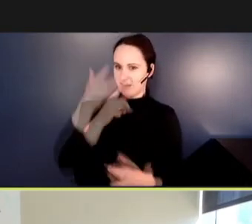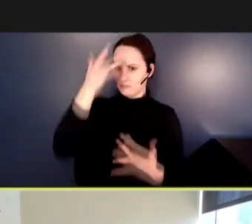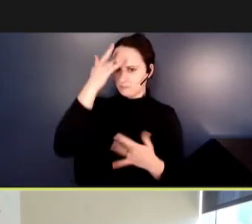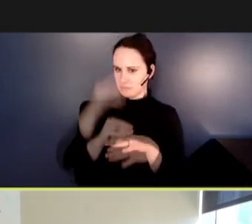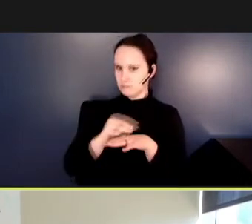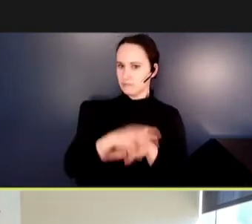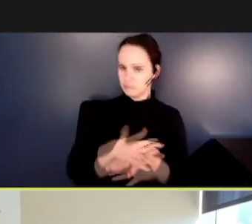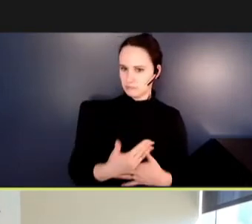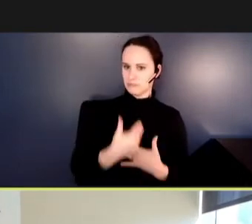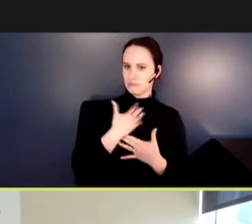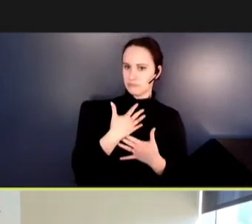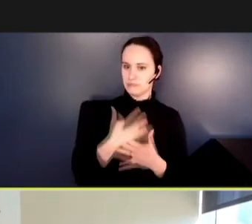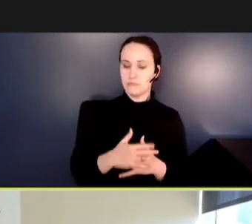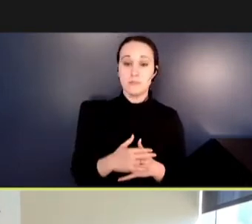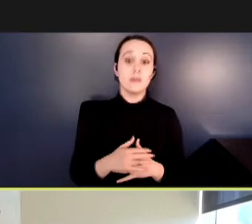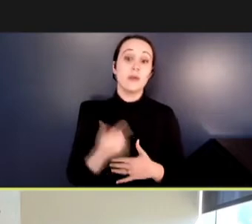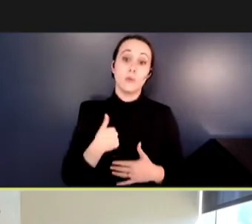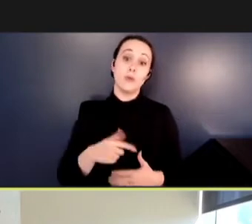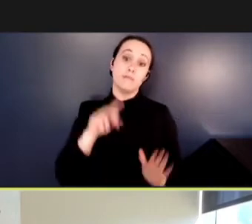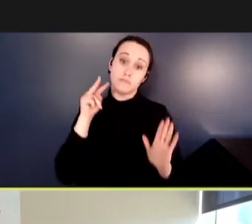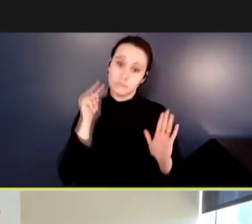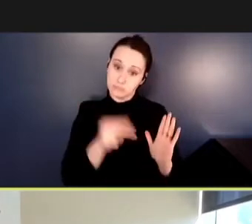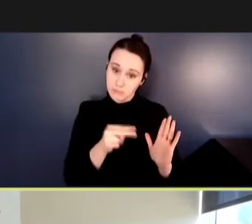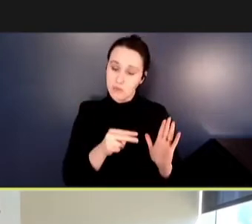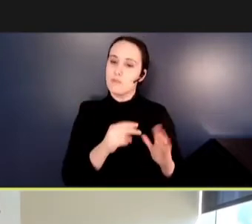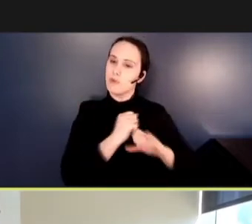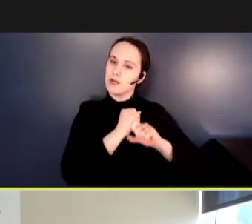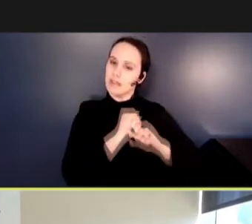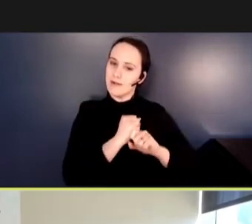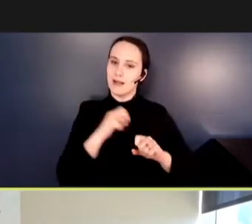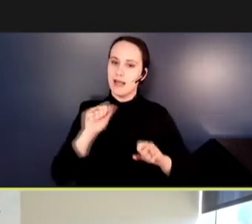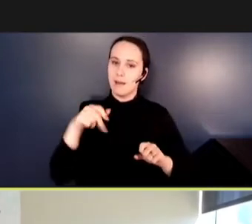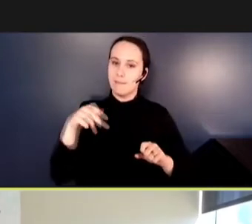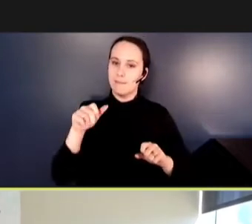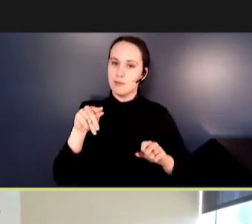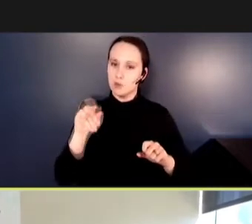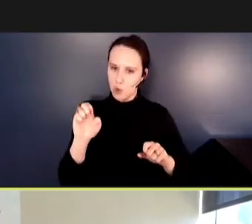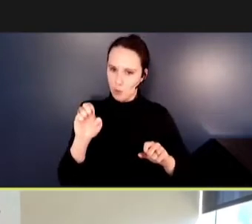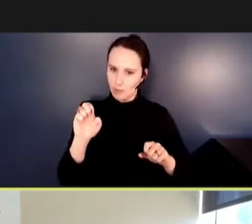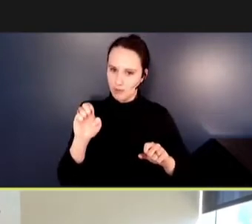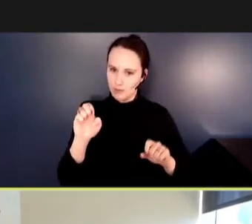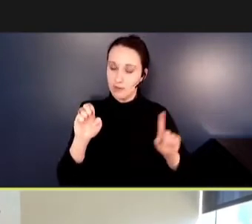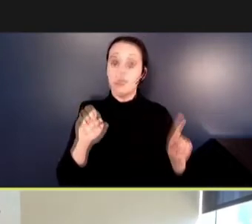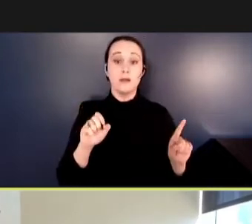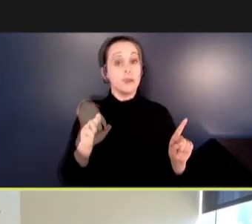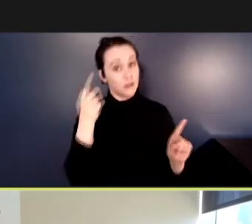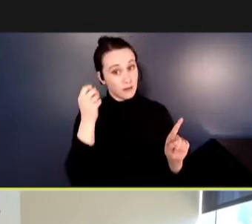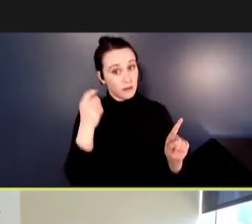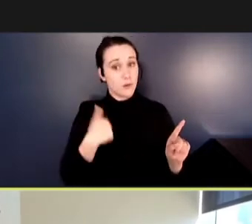looking for protective epitopes, and we want to avoid and even mask nonprotective immunodominant